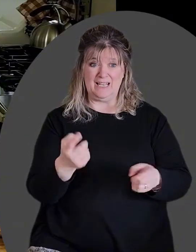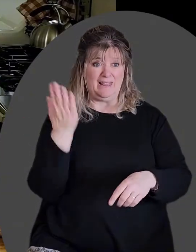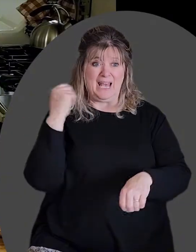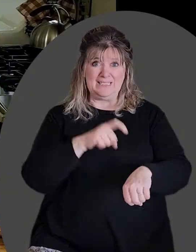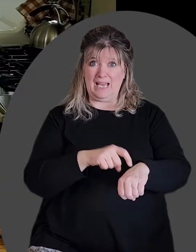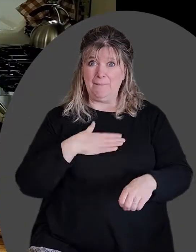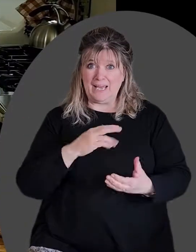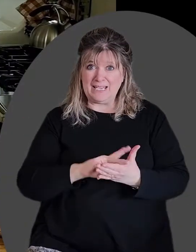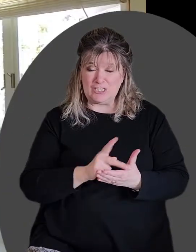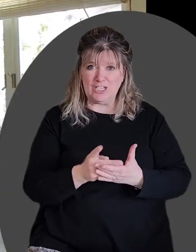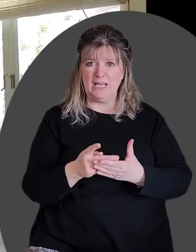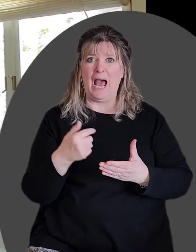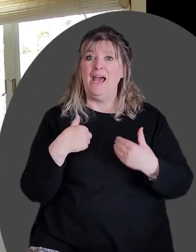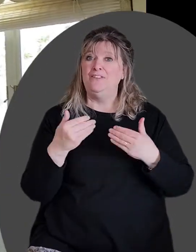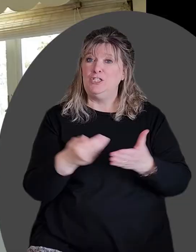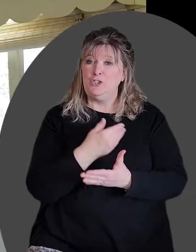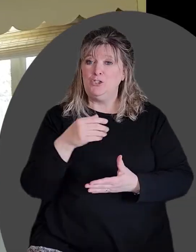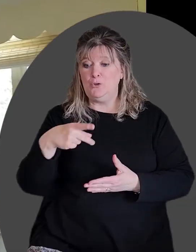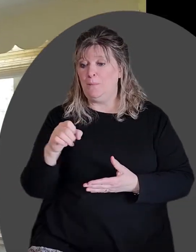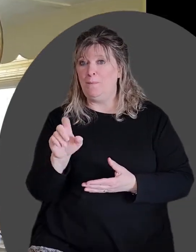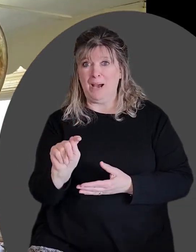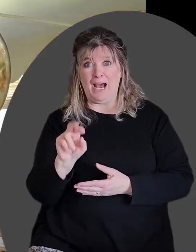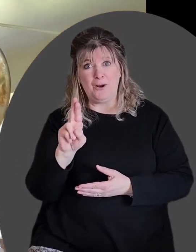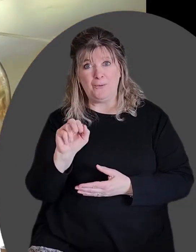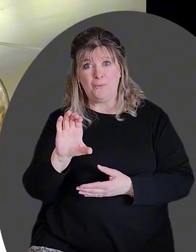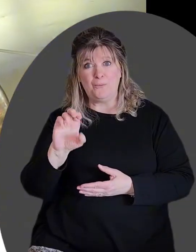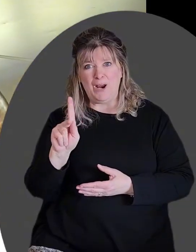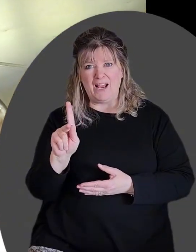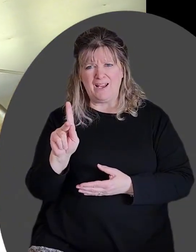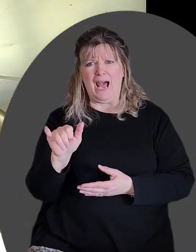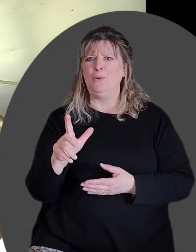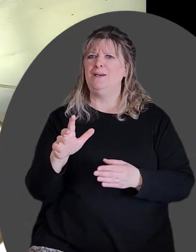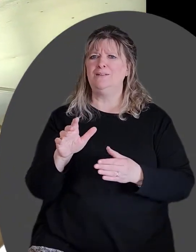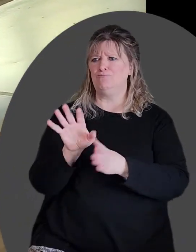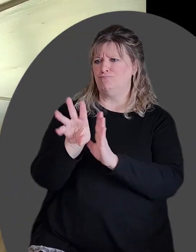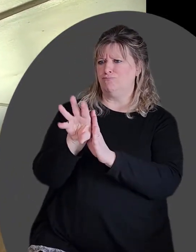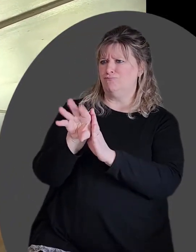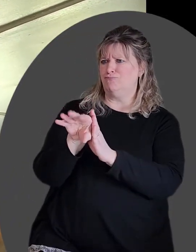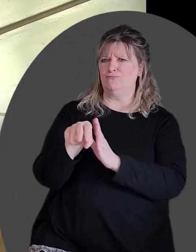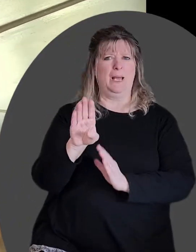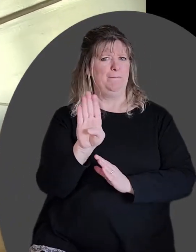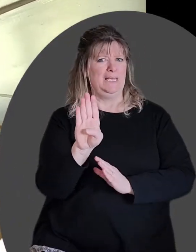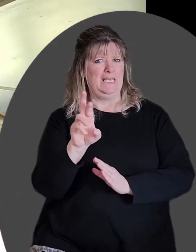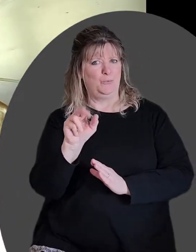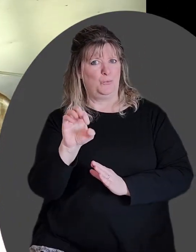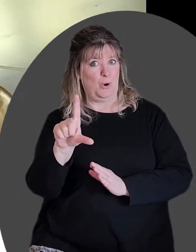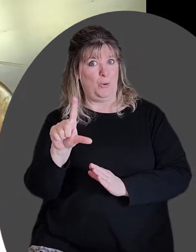I have a new pot rack I will take some lovely B roll to show you my new pot rack